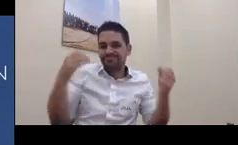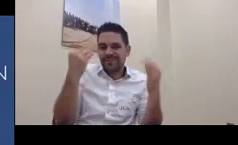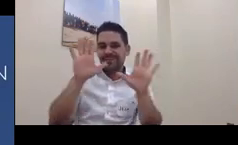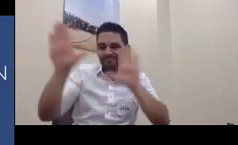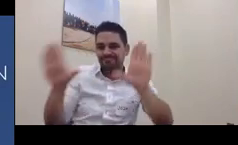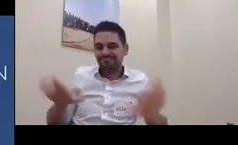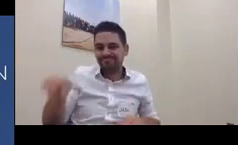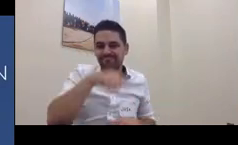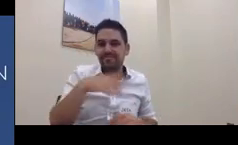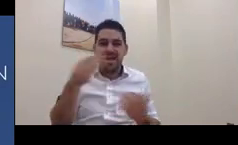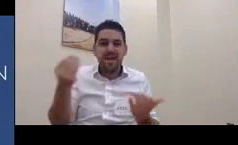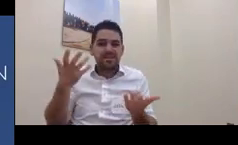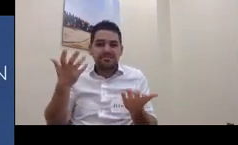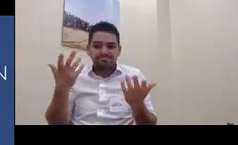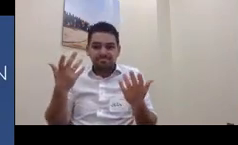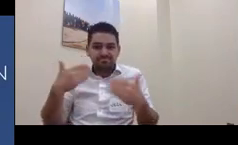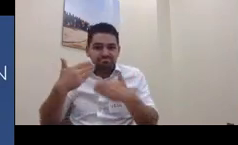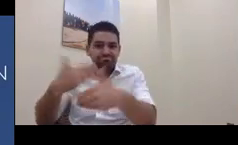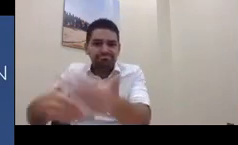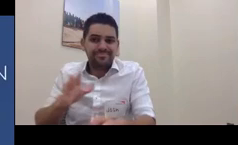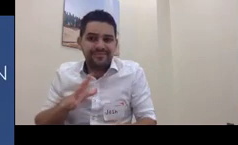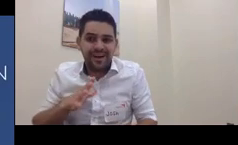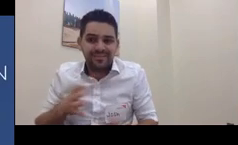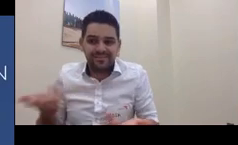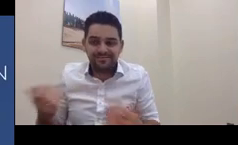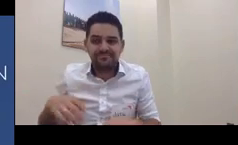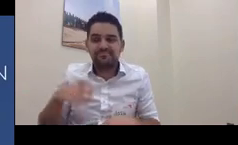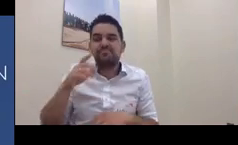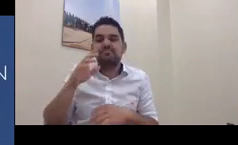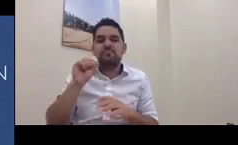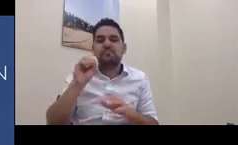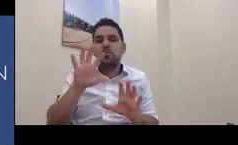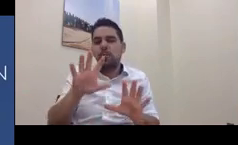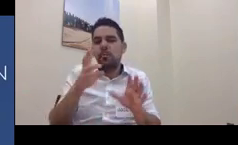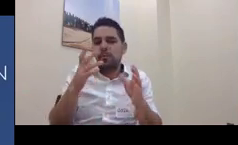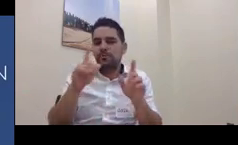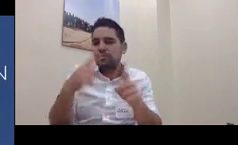we have regional variations and we get along just fine.